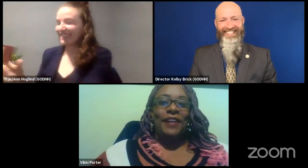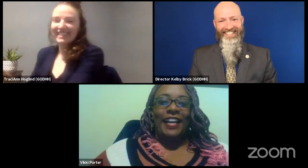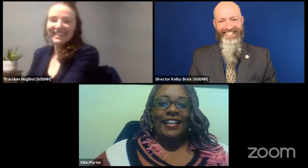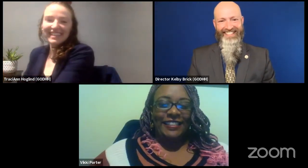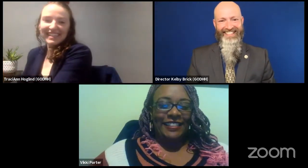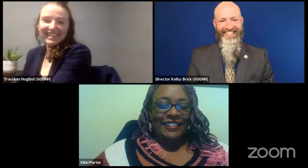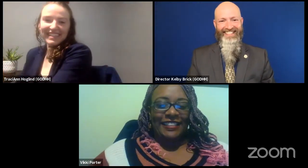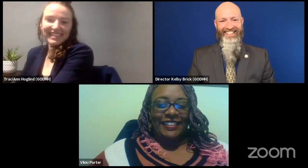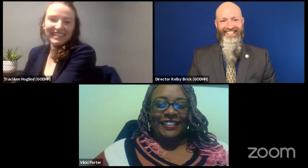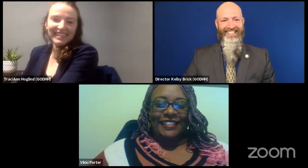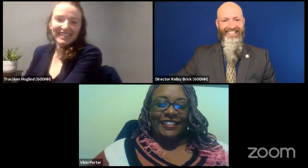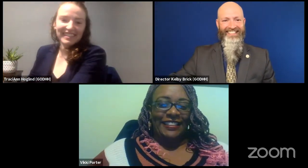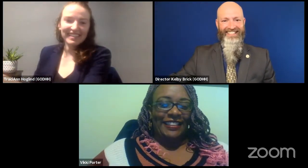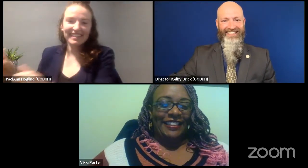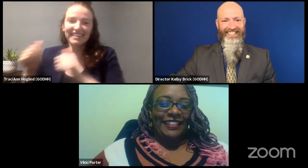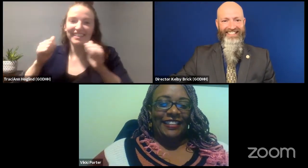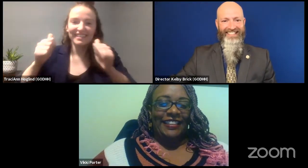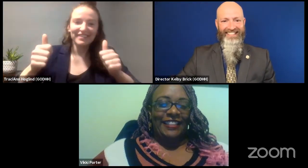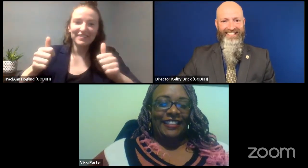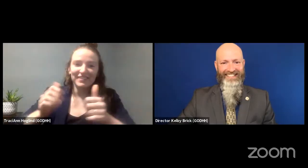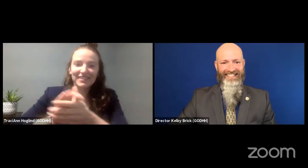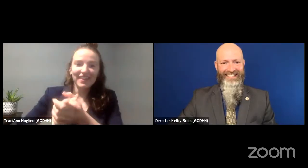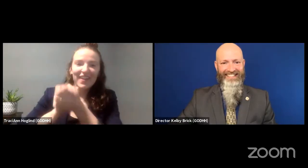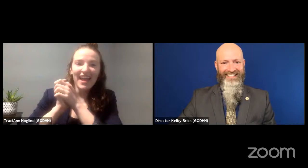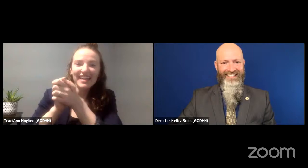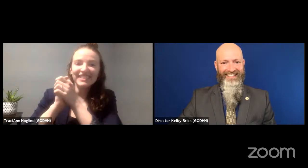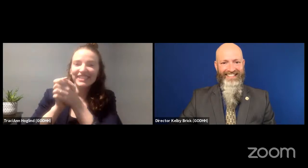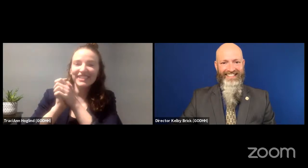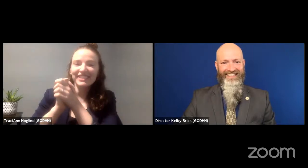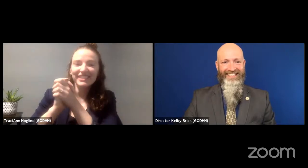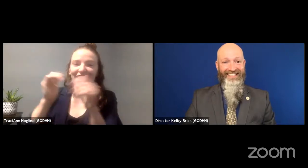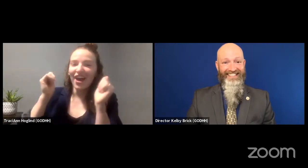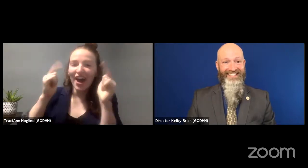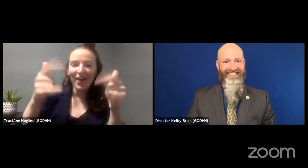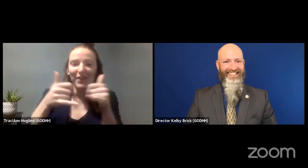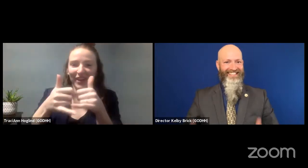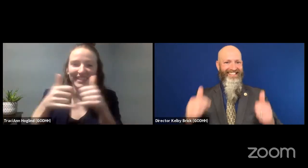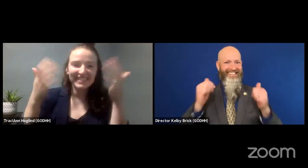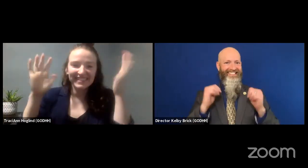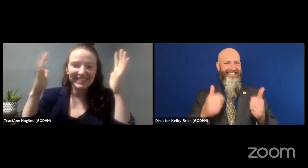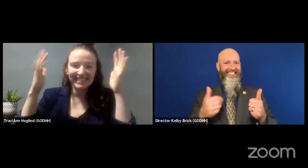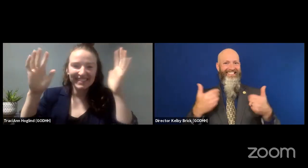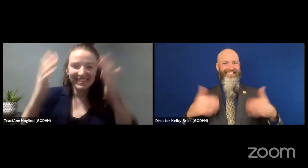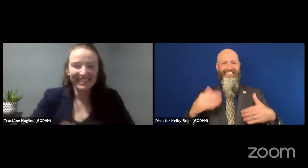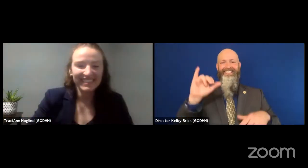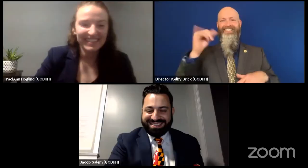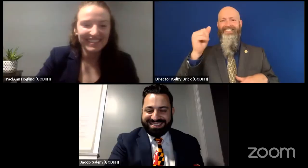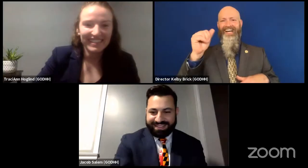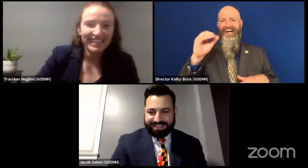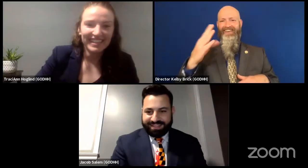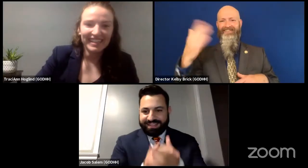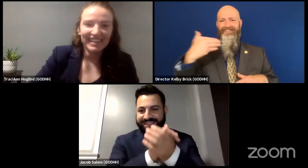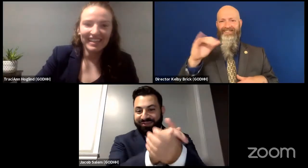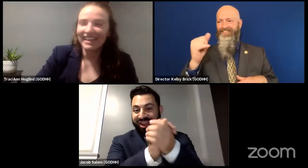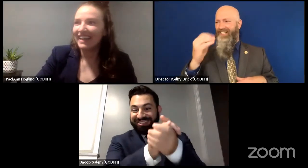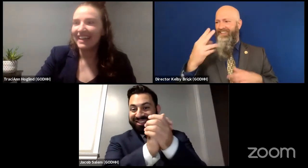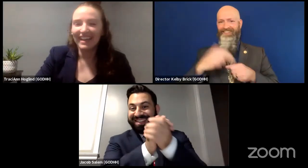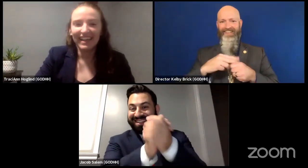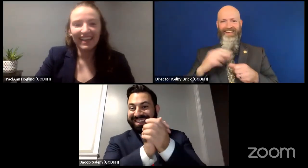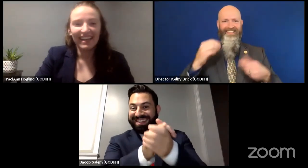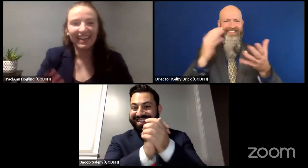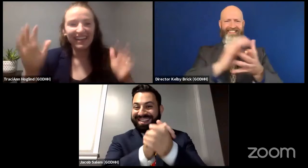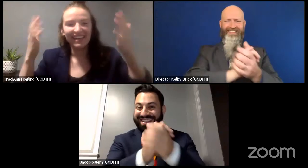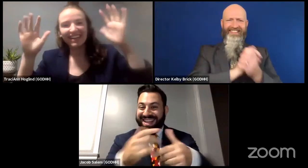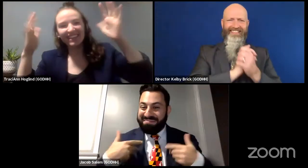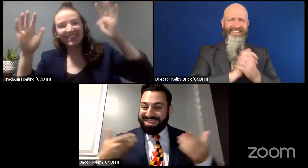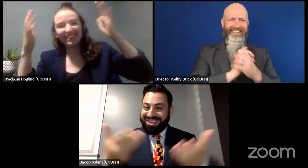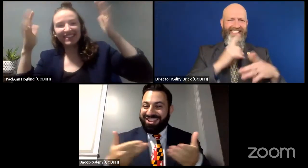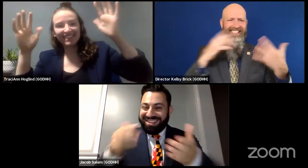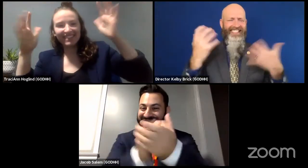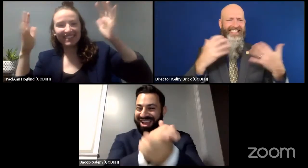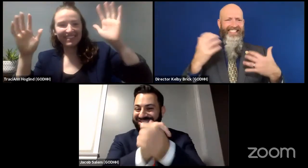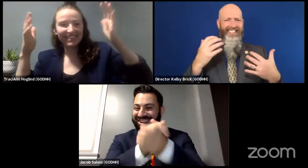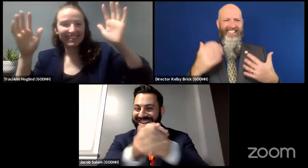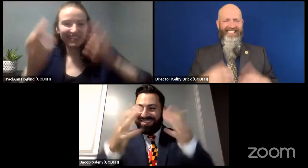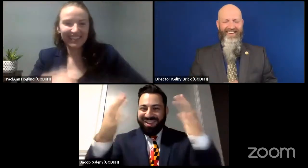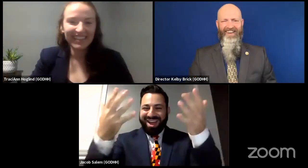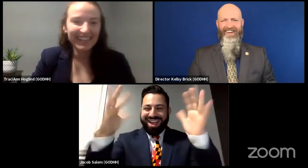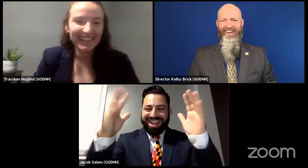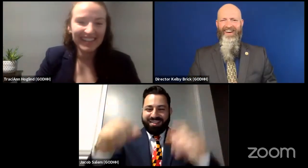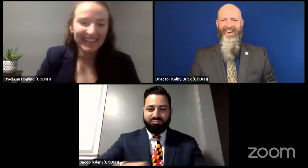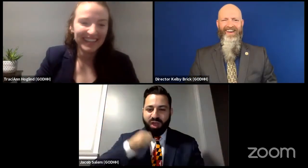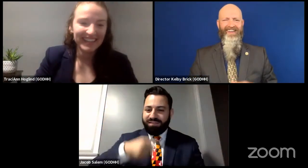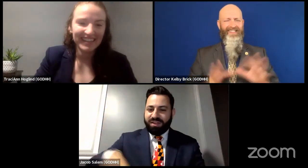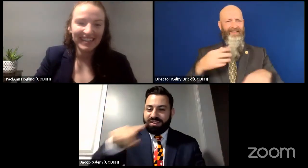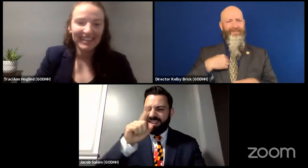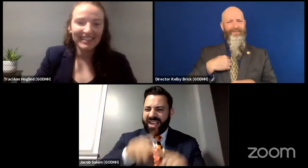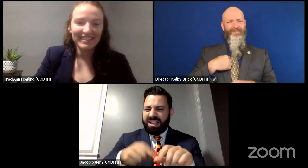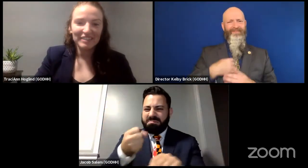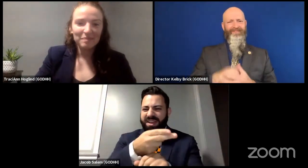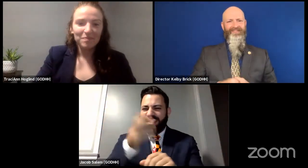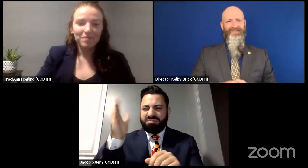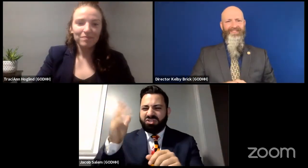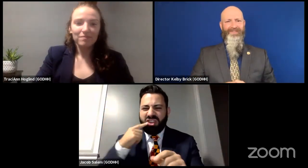much. We'll make sure you receive this. JACOB SALEM: Congratulations. So proud of